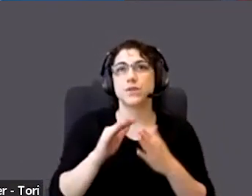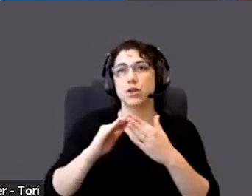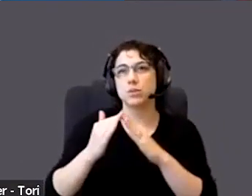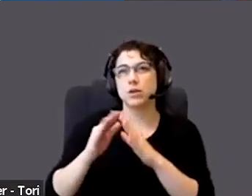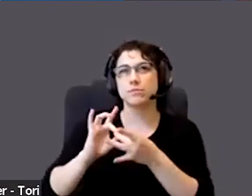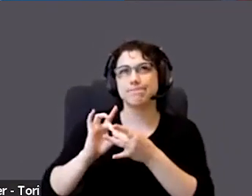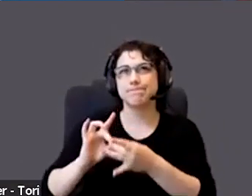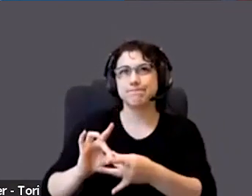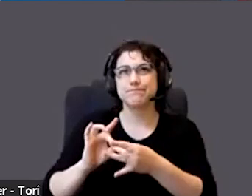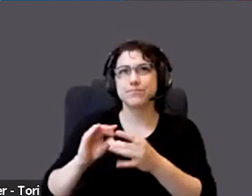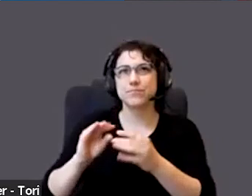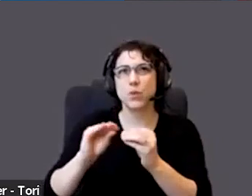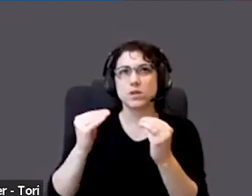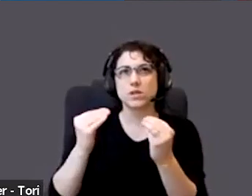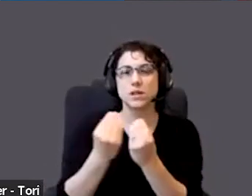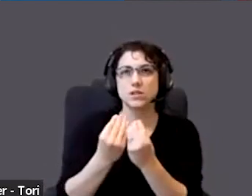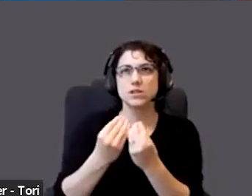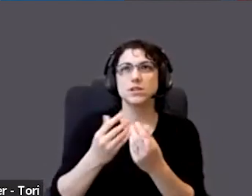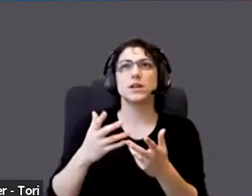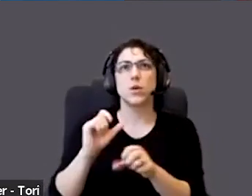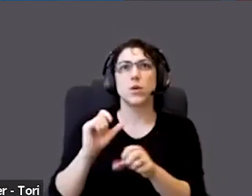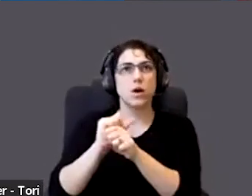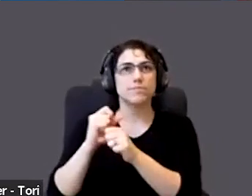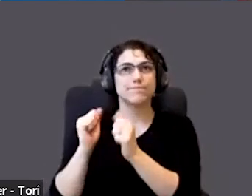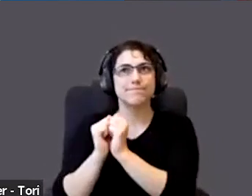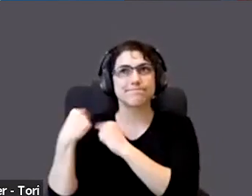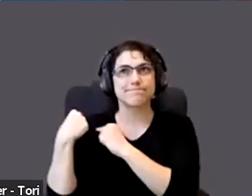that we've really been working with since the start of the vaccination campaign.